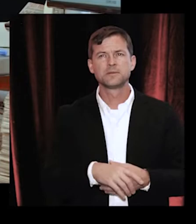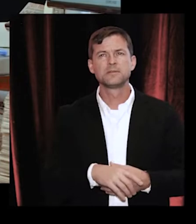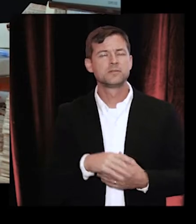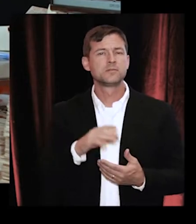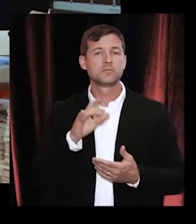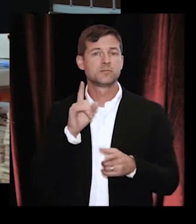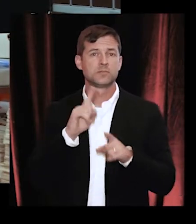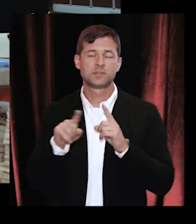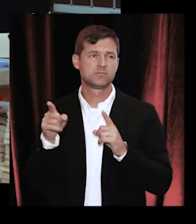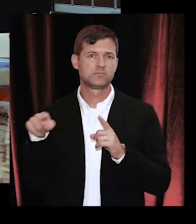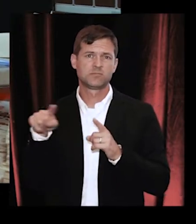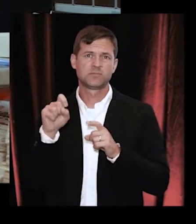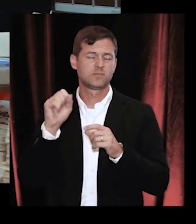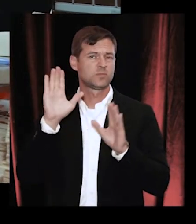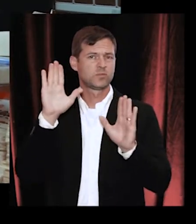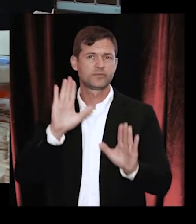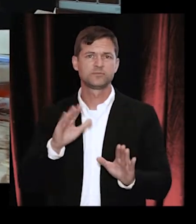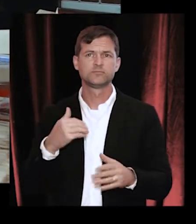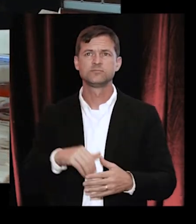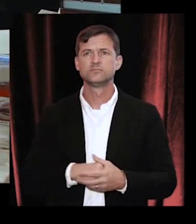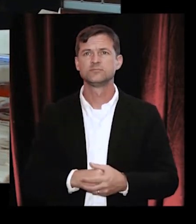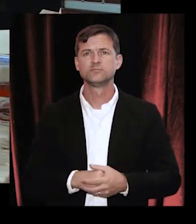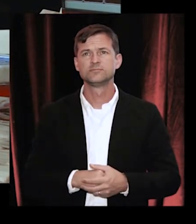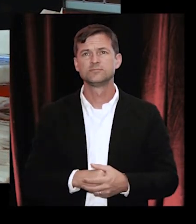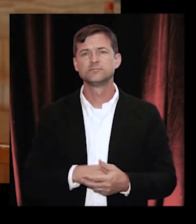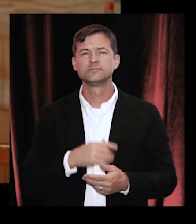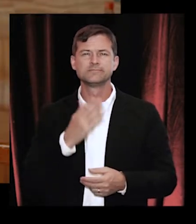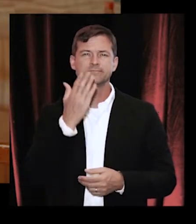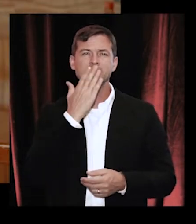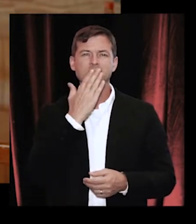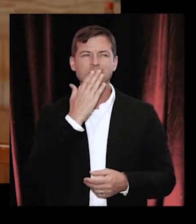Thank you for choosing us. We do appreciate it.